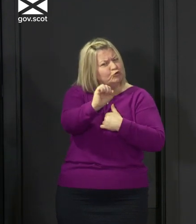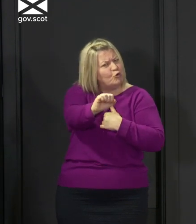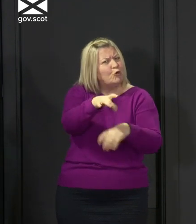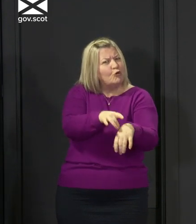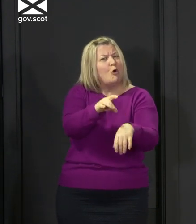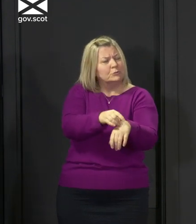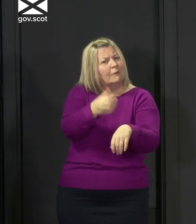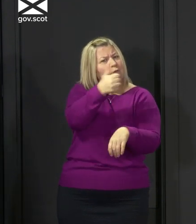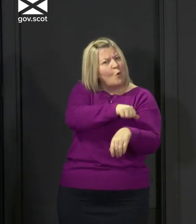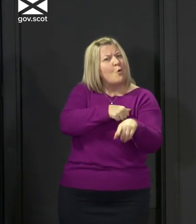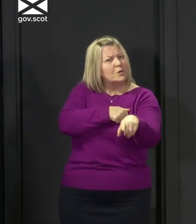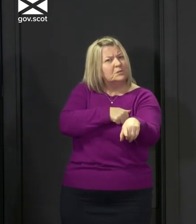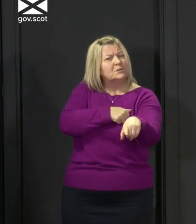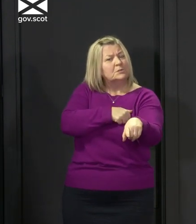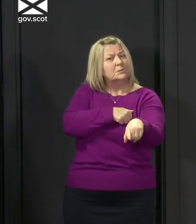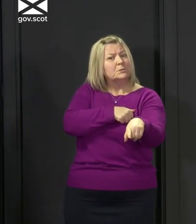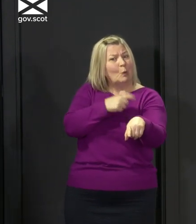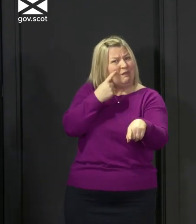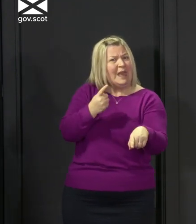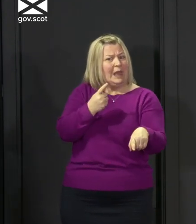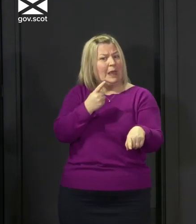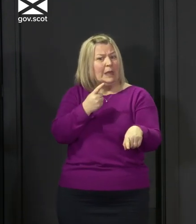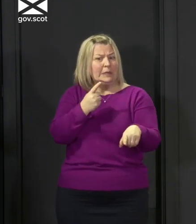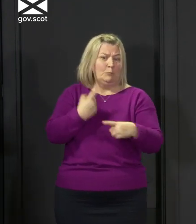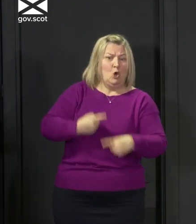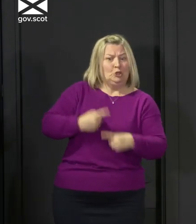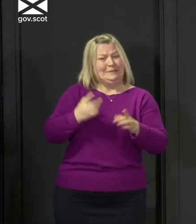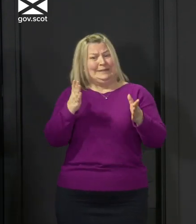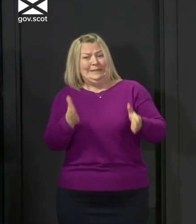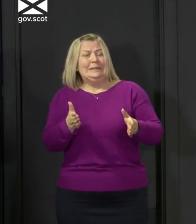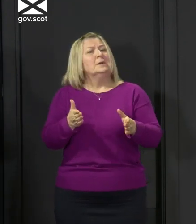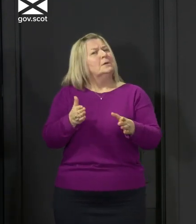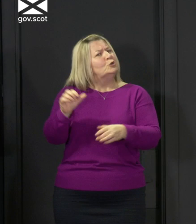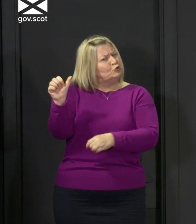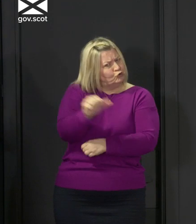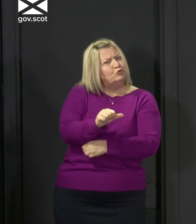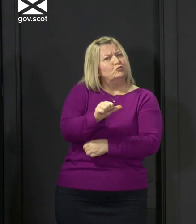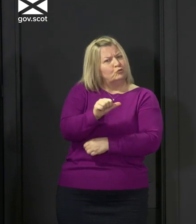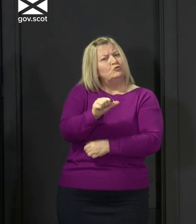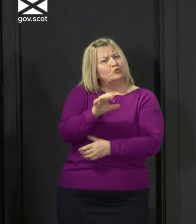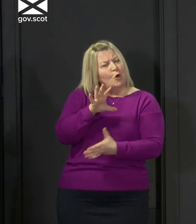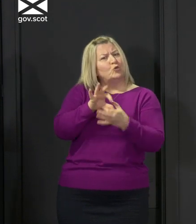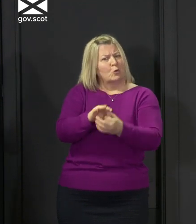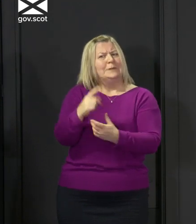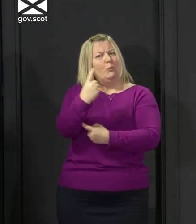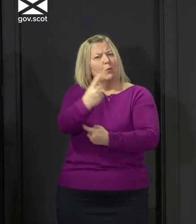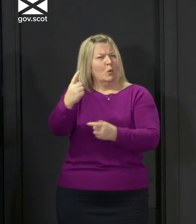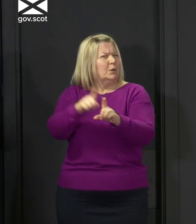and your medical issue cannot wait till it re-opens, you can contact NHS 111.